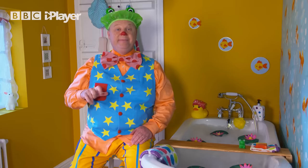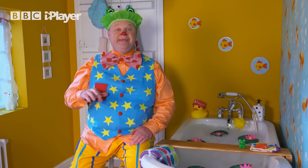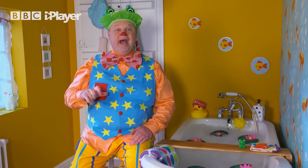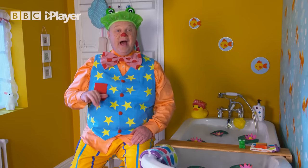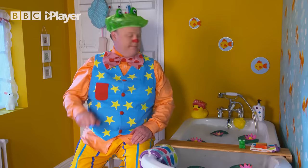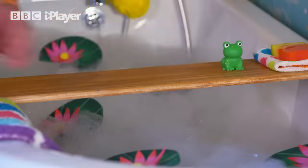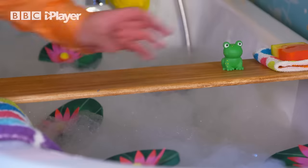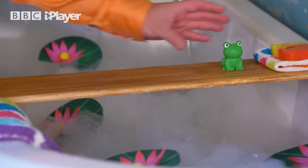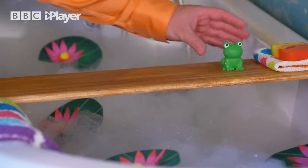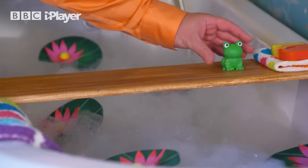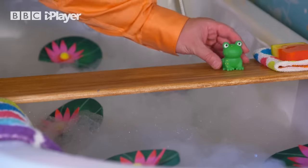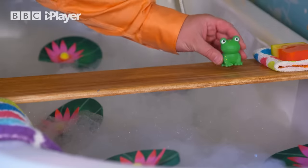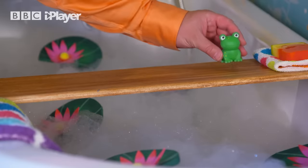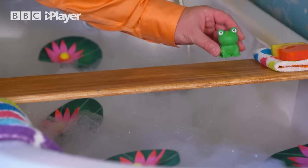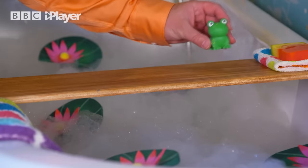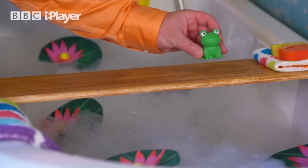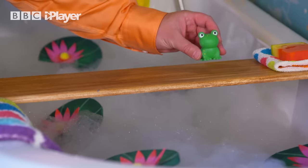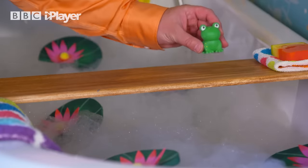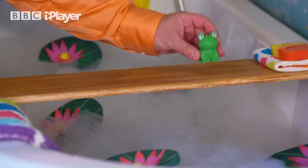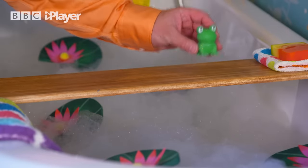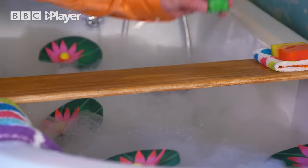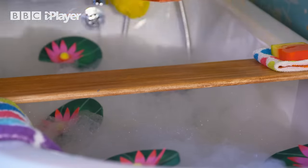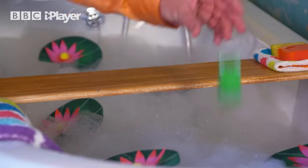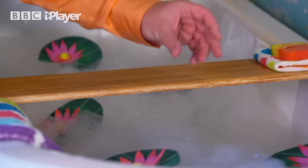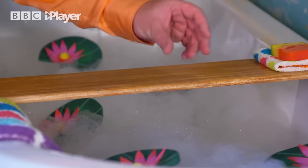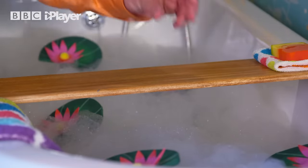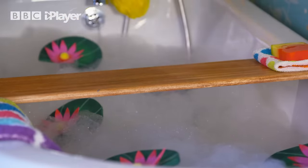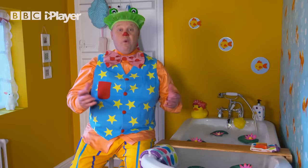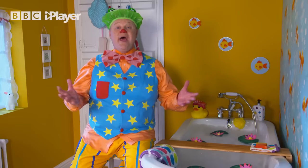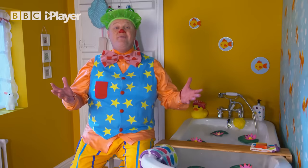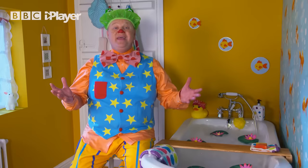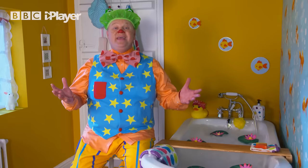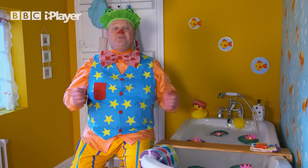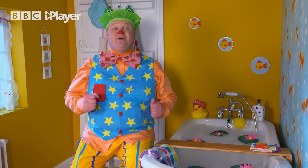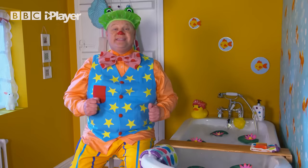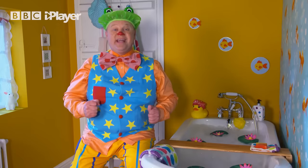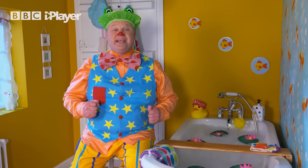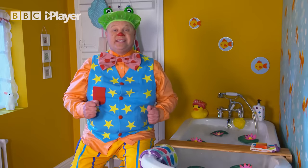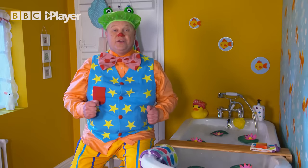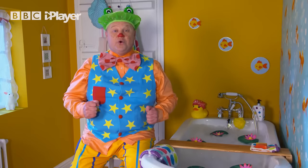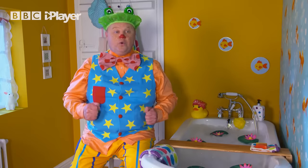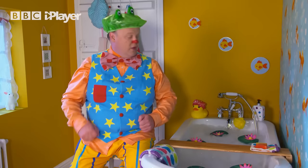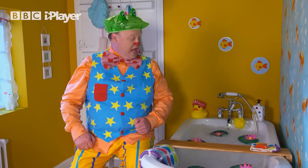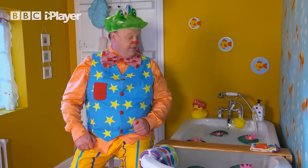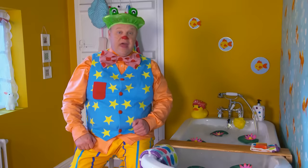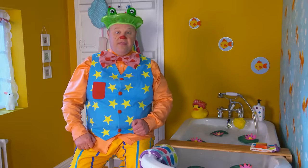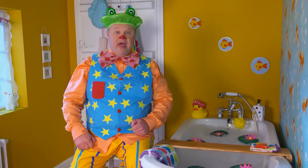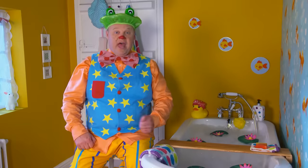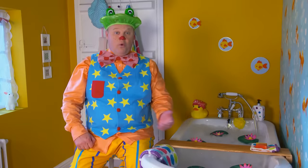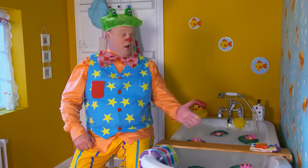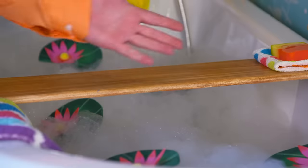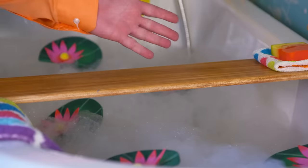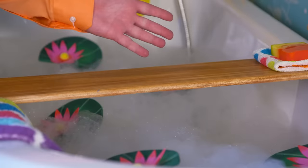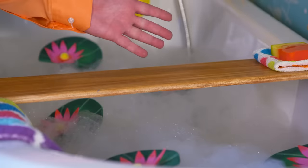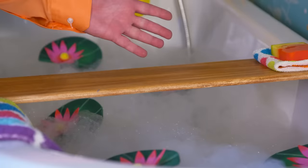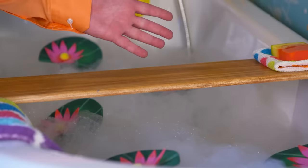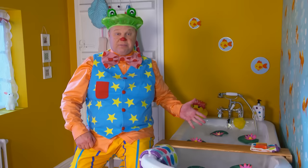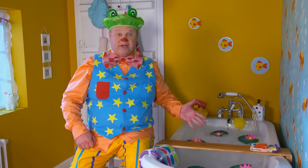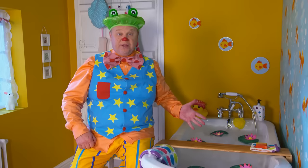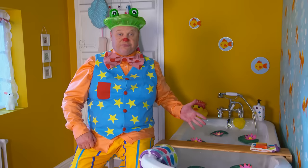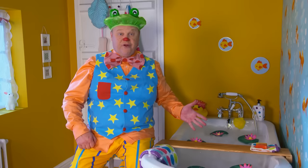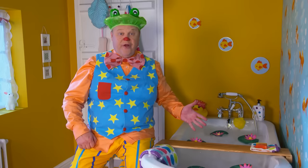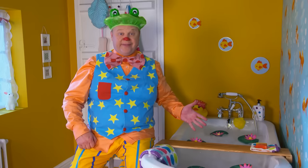yum he jumped into the where it was nice and cool then there were no green speckled frogs